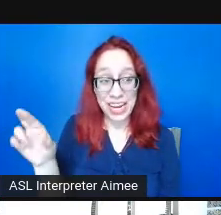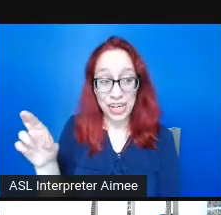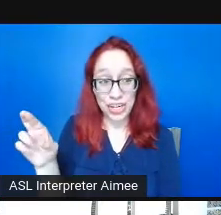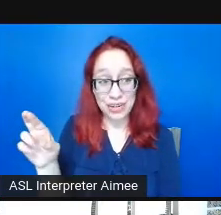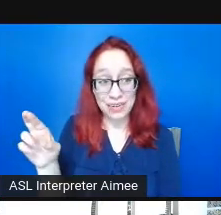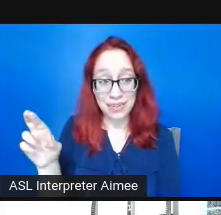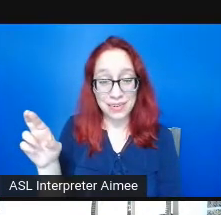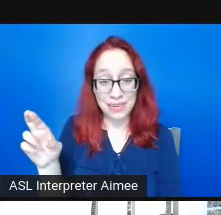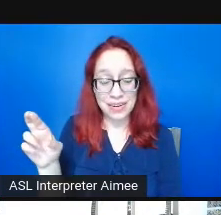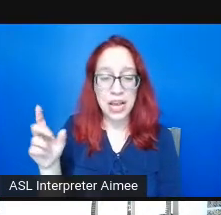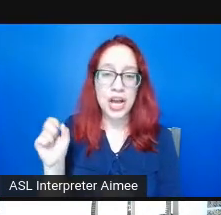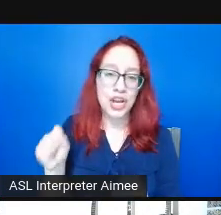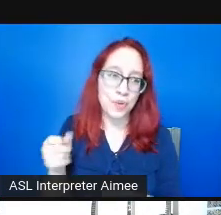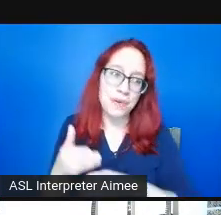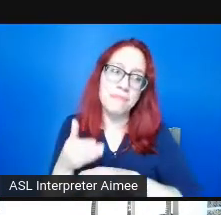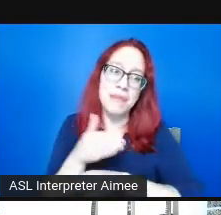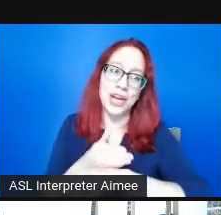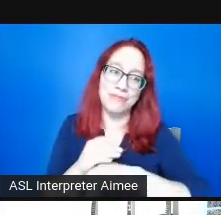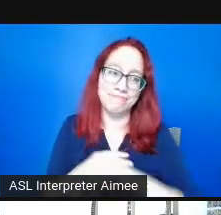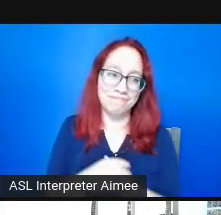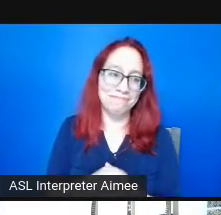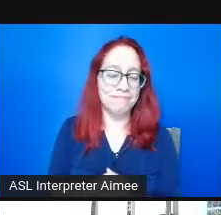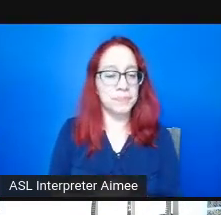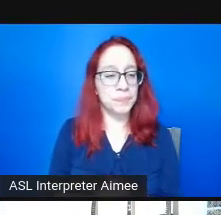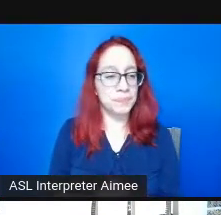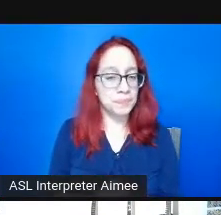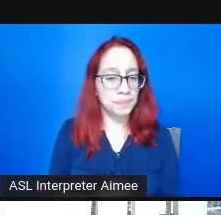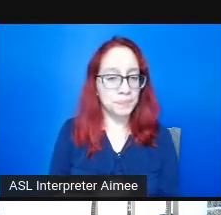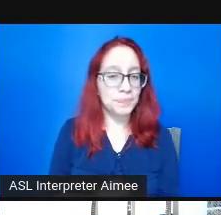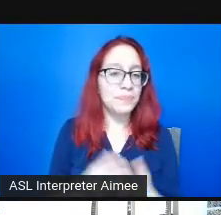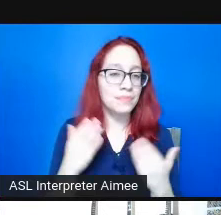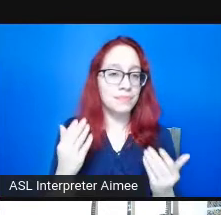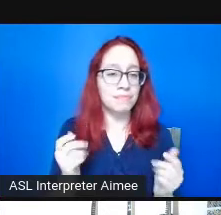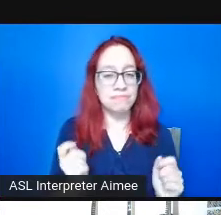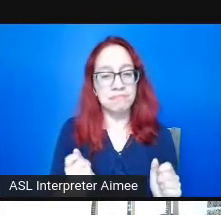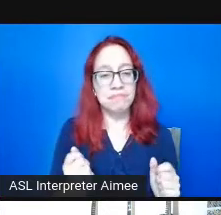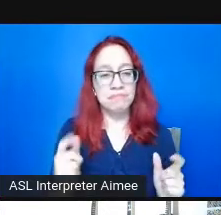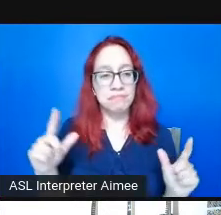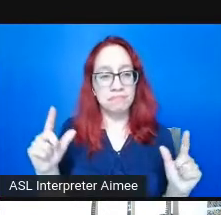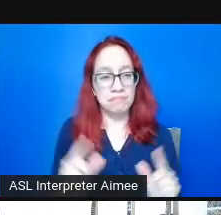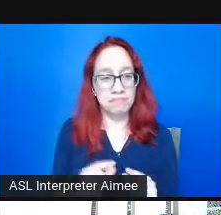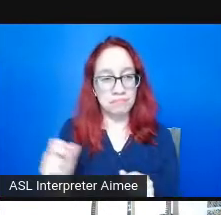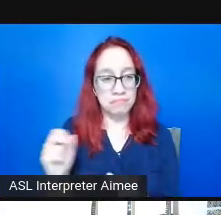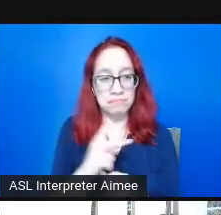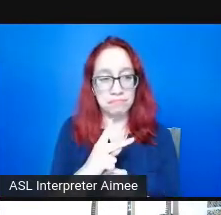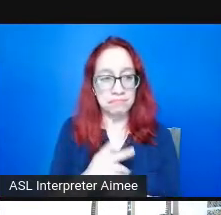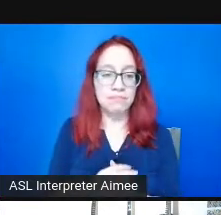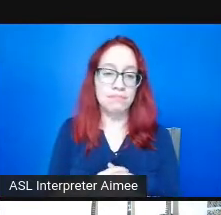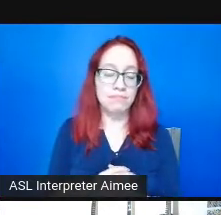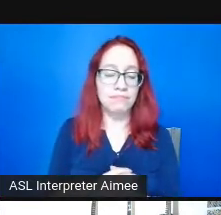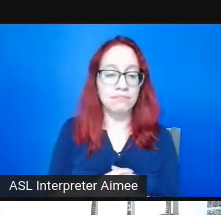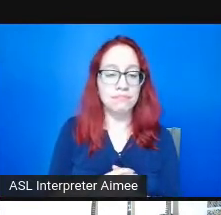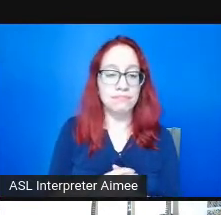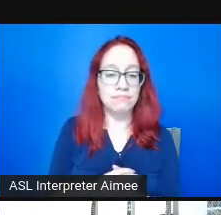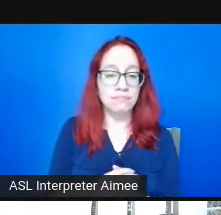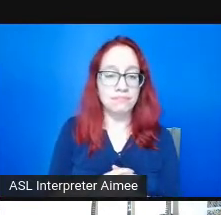but it could be better definitely. Okay, so let's get rid of that and go back to where I was before.